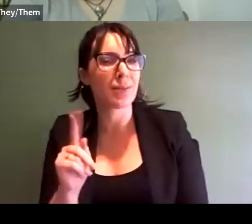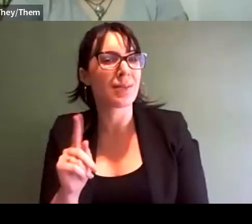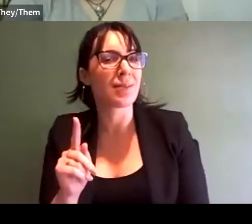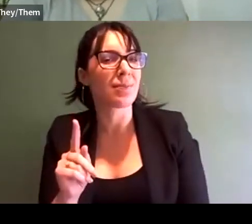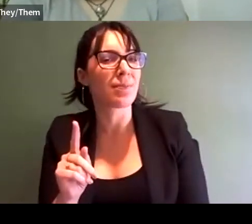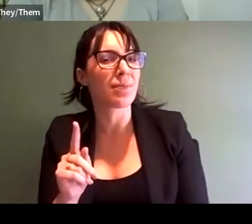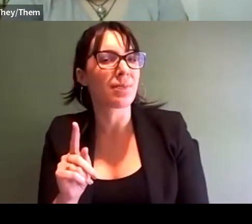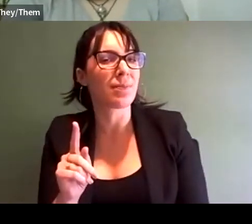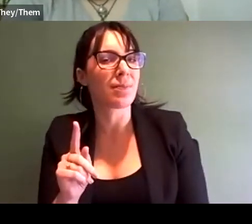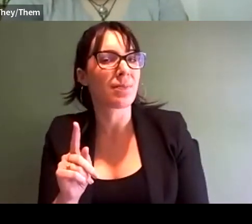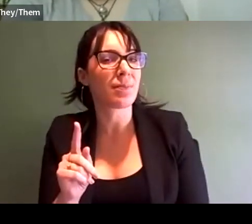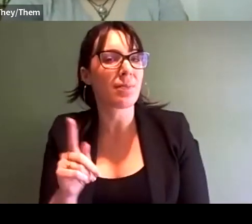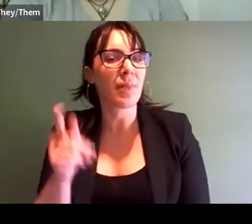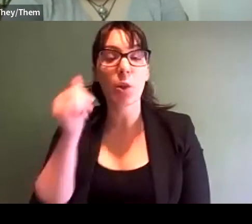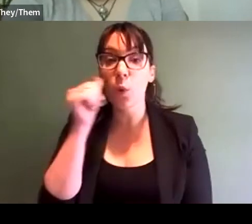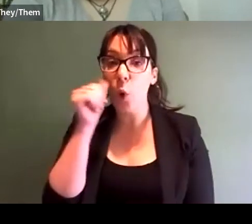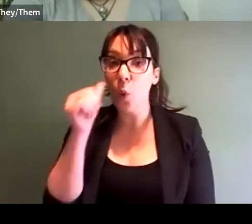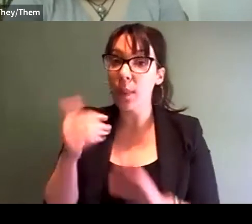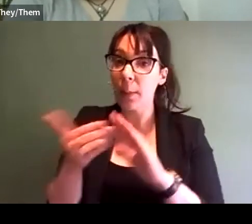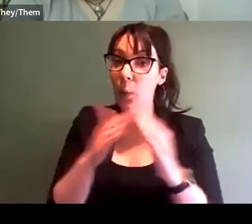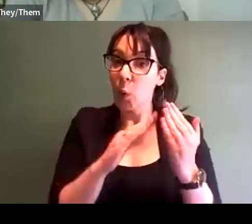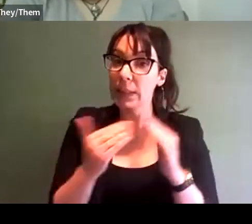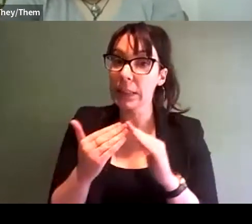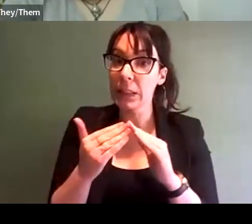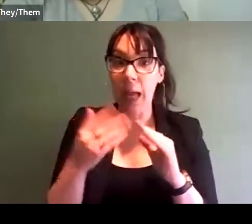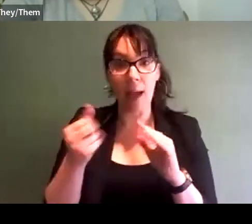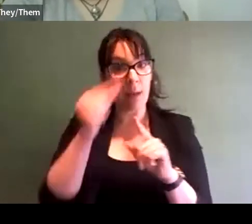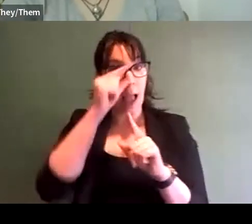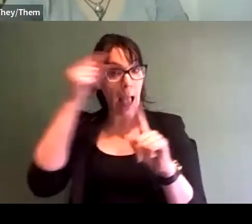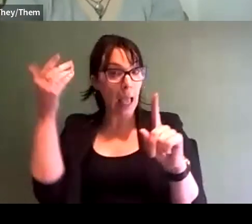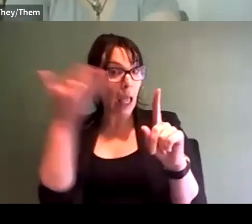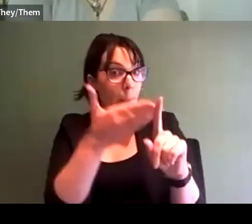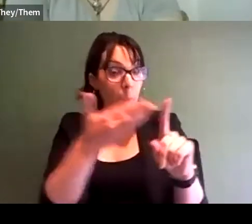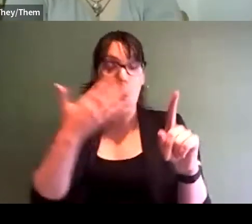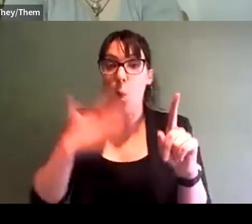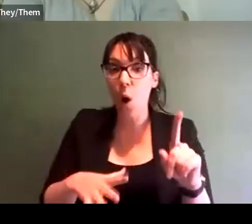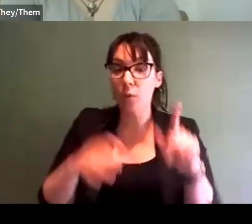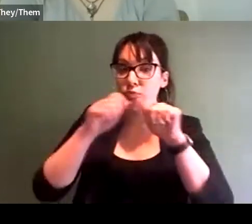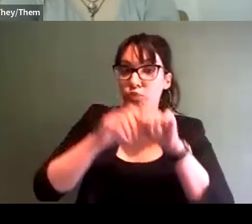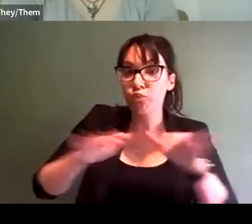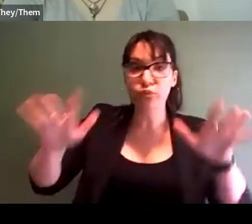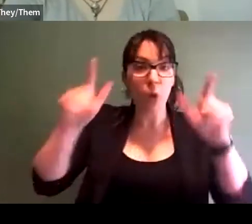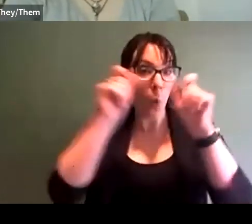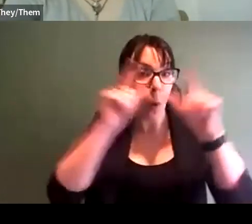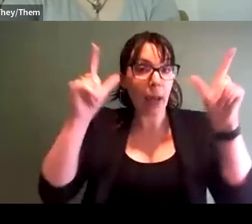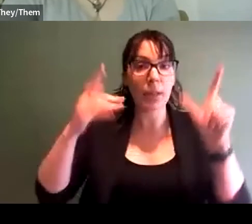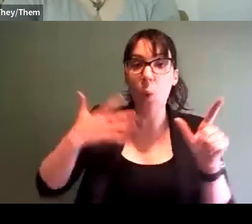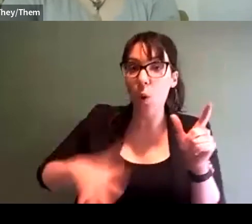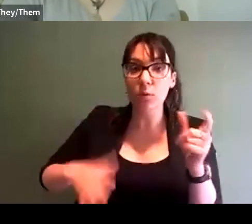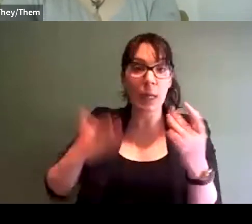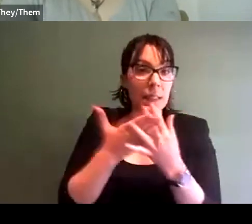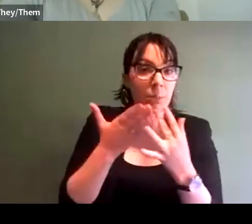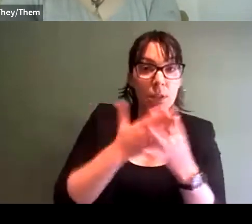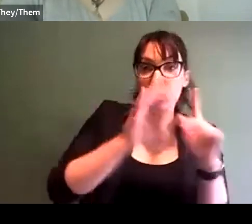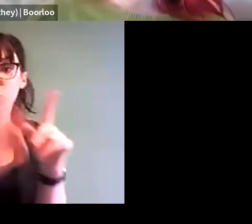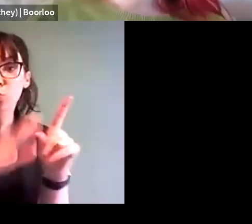So you know, even though, as a community, we are working towards awareness we're working towards accommodations and accessibility. A lot of spaces aren't that yet.